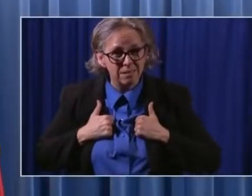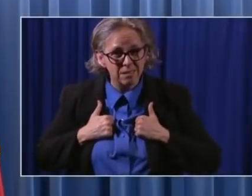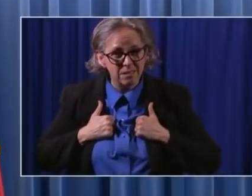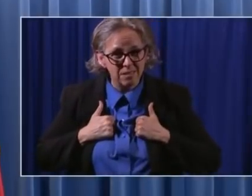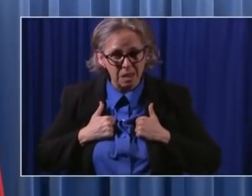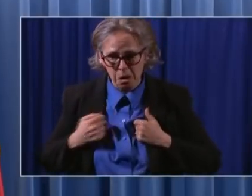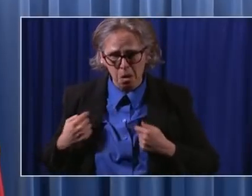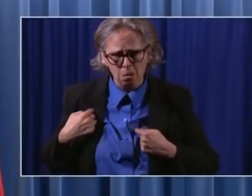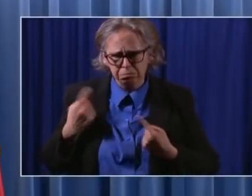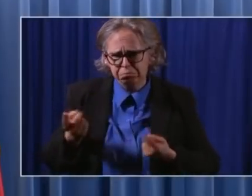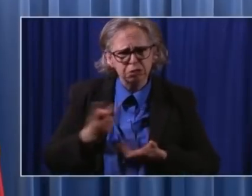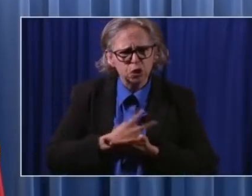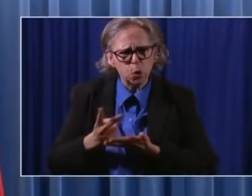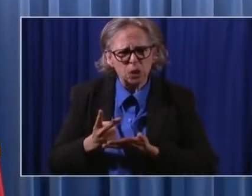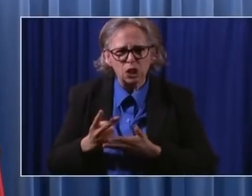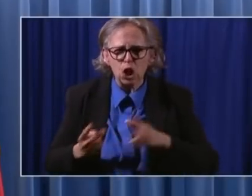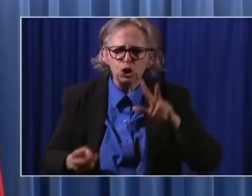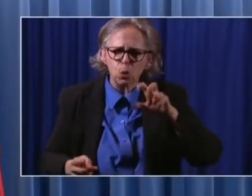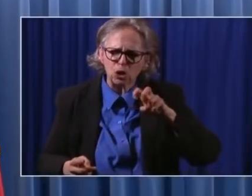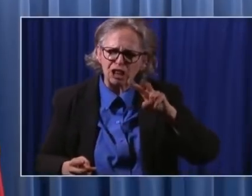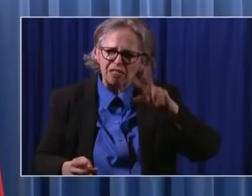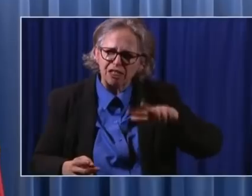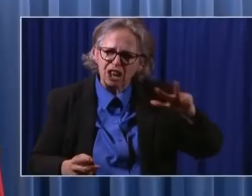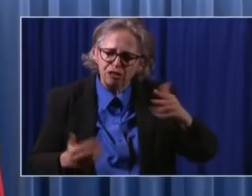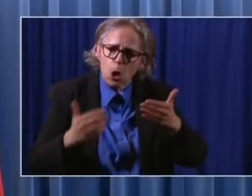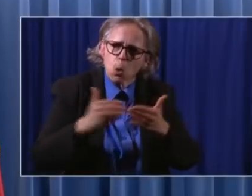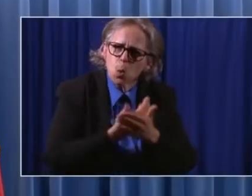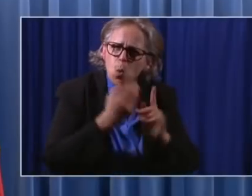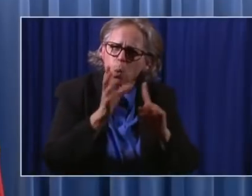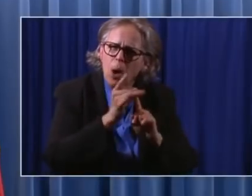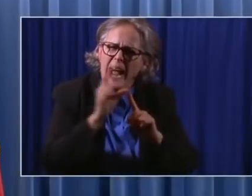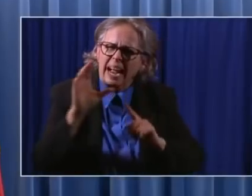DELAWARE COUNTY WITH 174,000